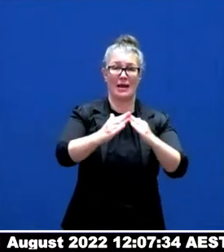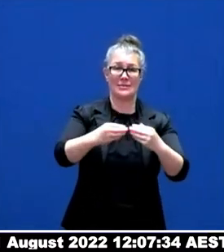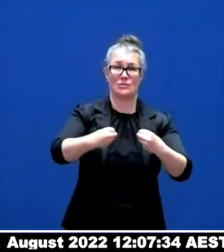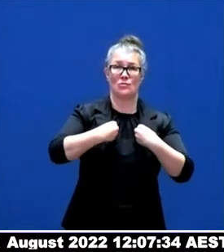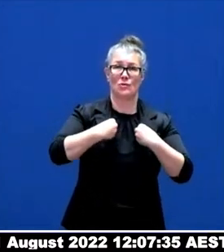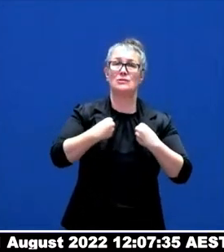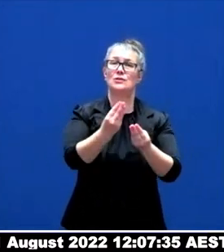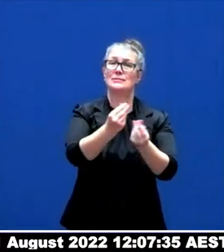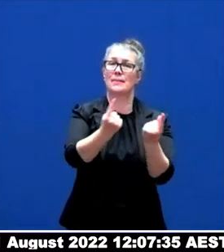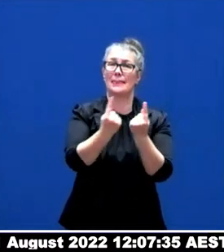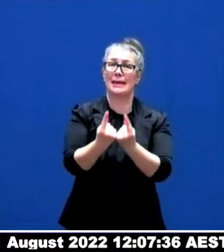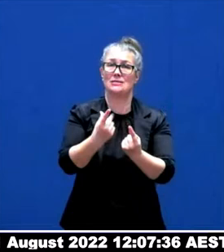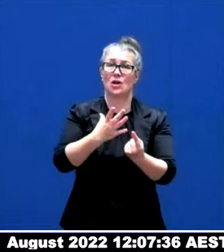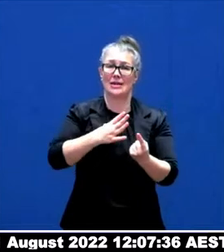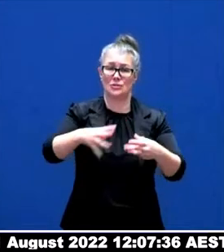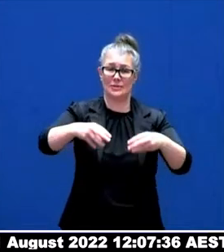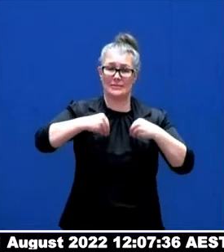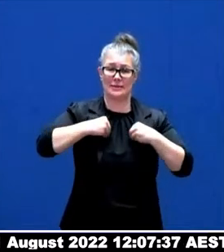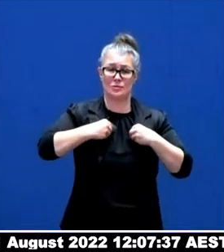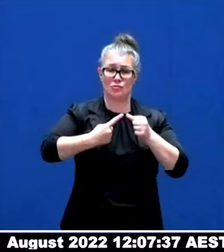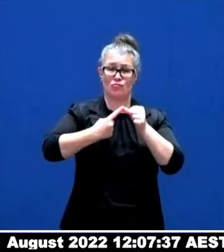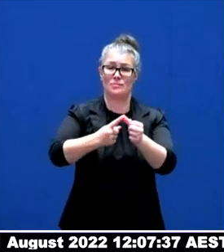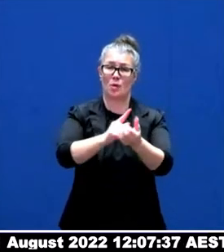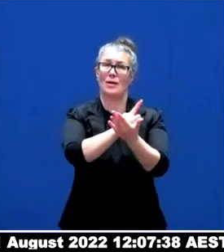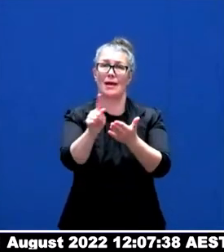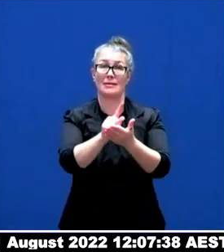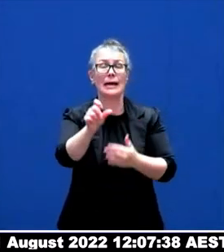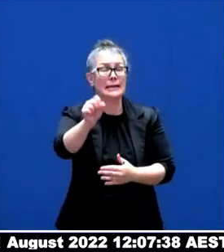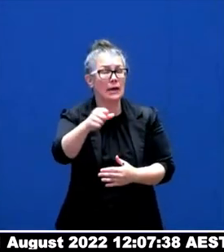need to take on notice. MS EASTMAN: I accept the limits on this, but I just - it's really